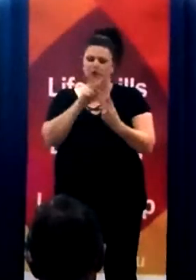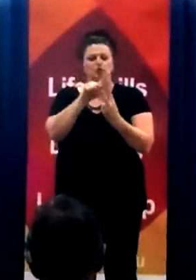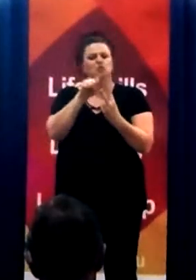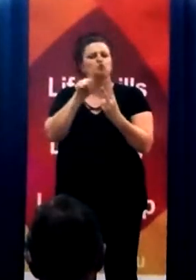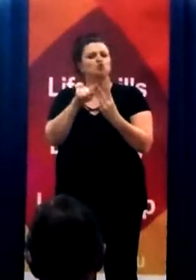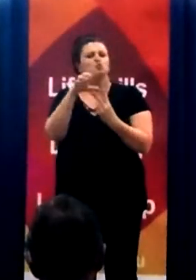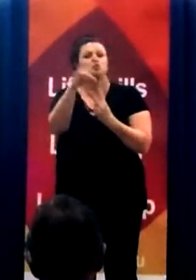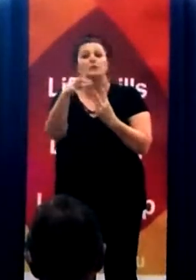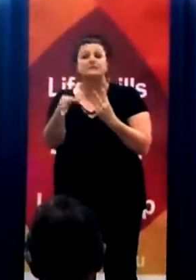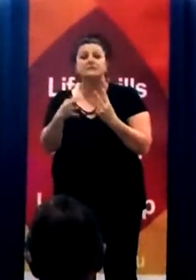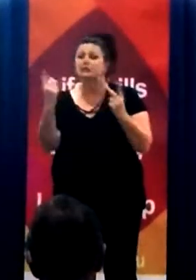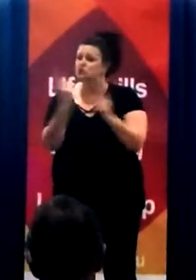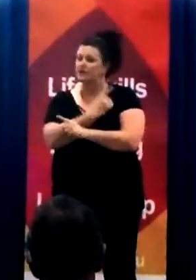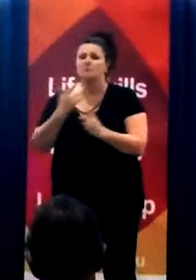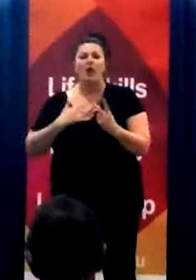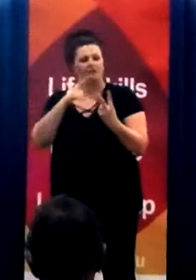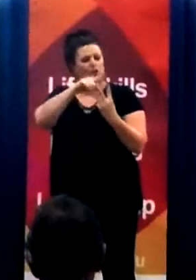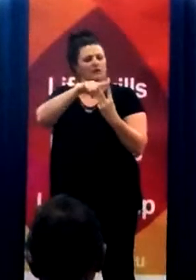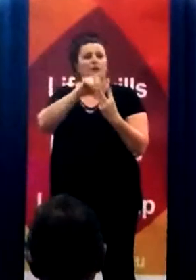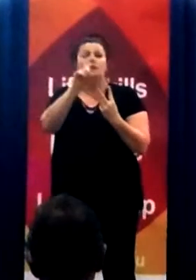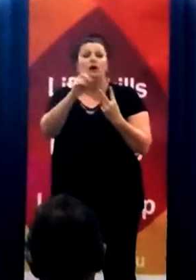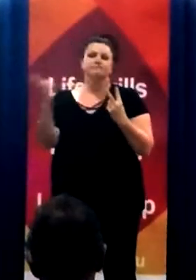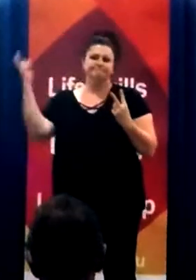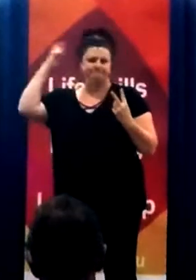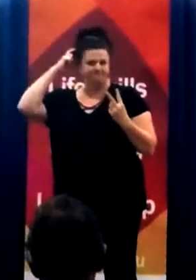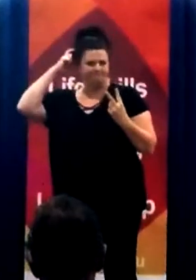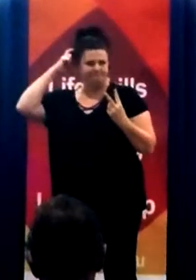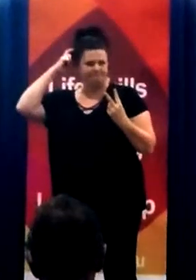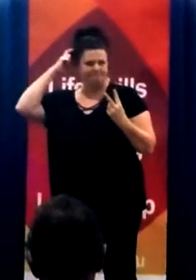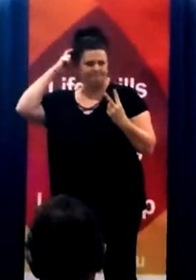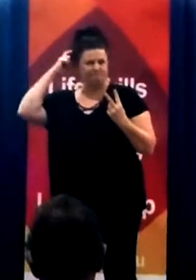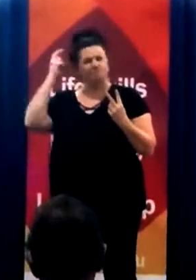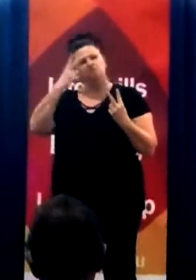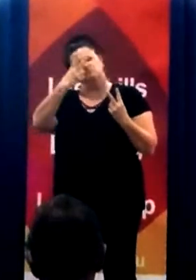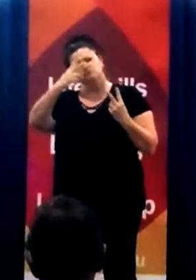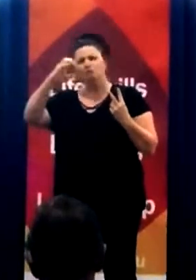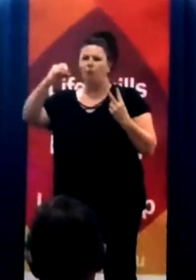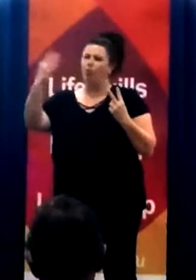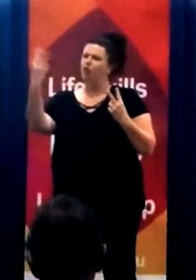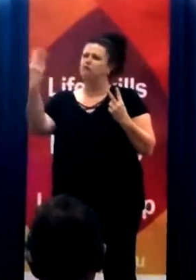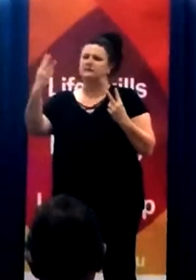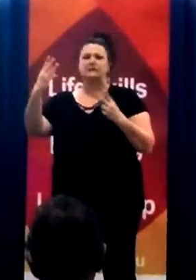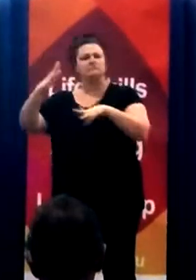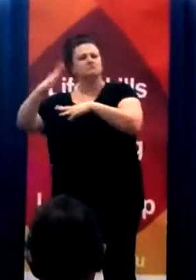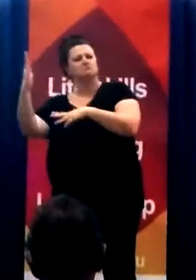The first was, I was implanted and I got a cochlear implant in late 2013.